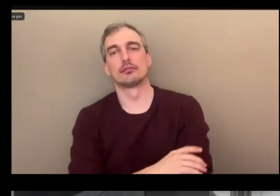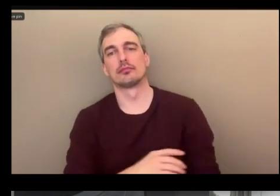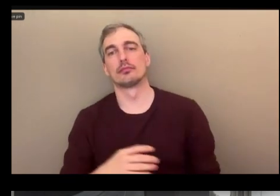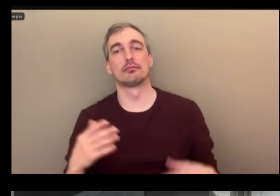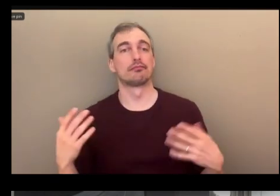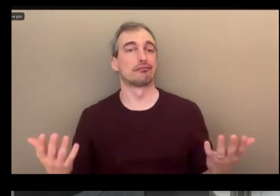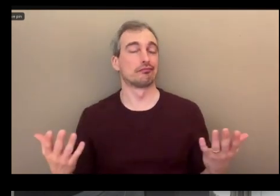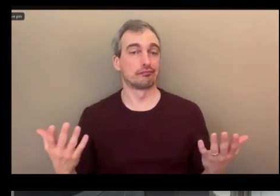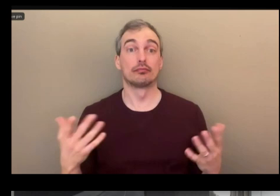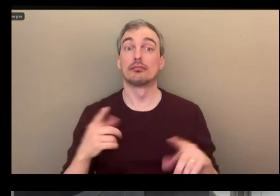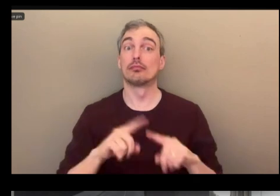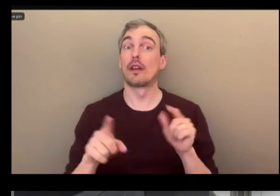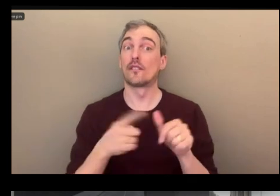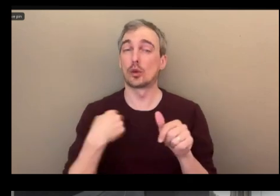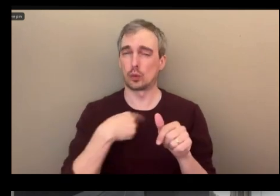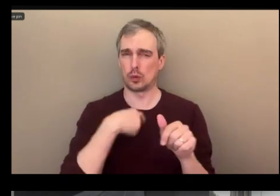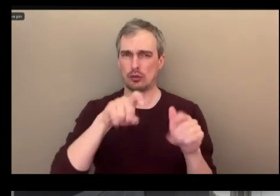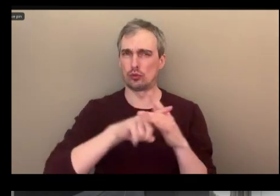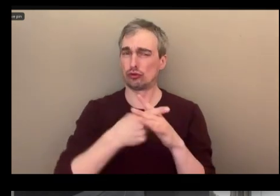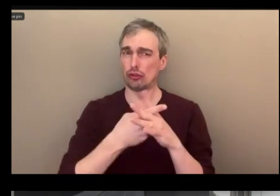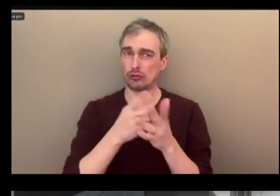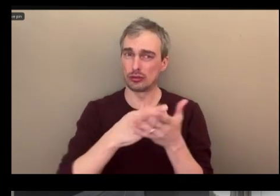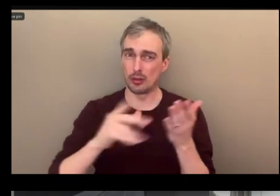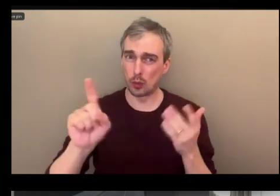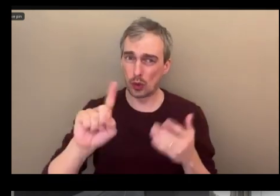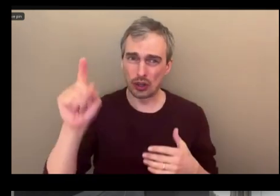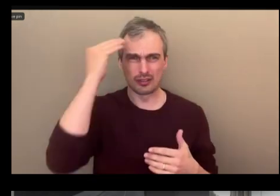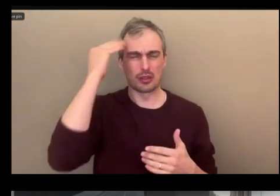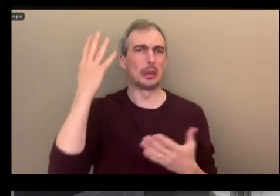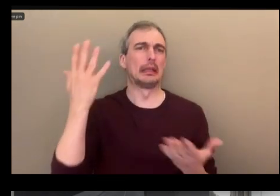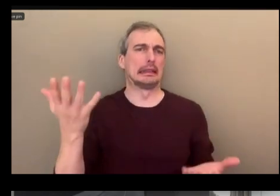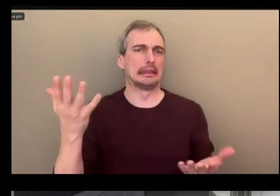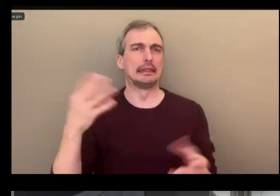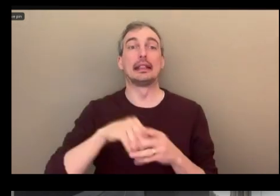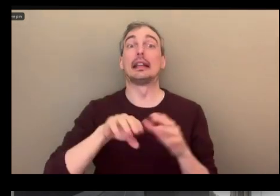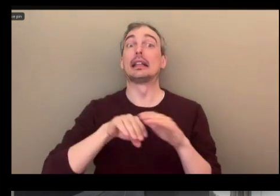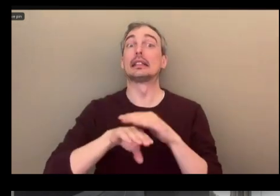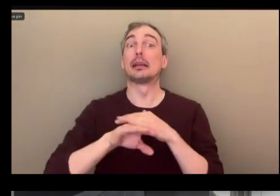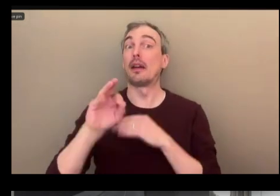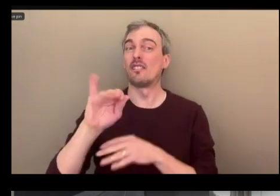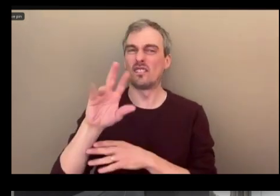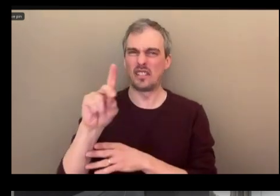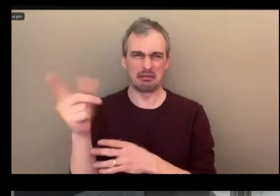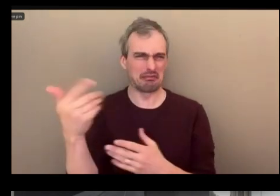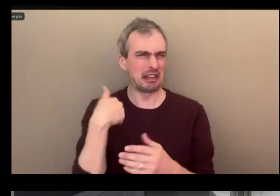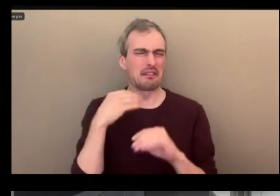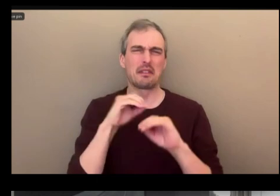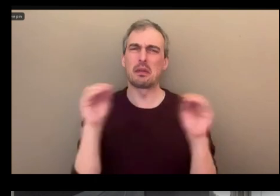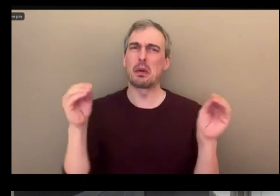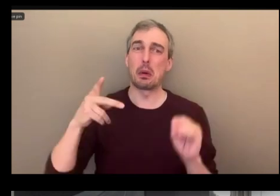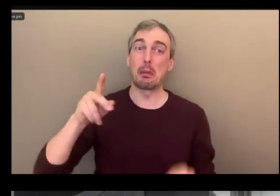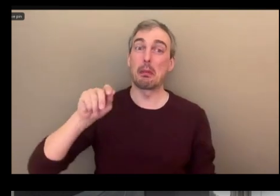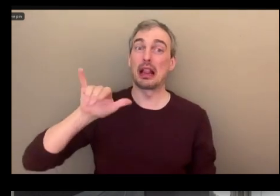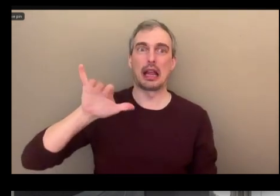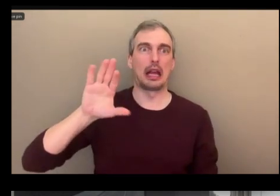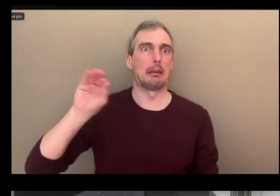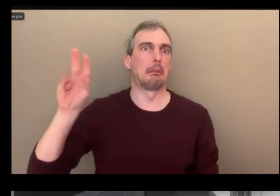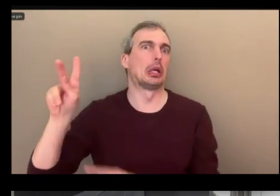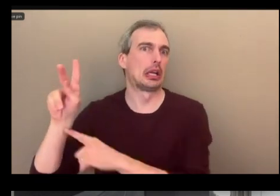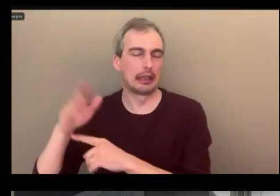field, there's no playbook. There's no blueprint. There's no road map. There's just: Hey, go do it. So I was really fortunate.